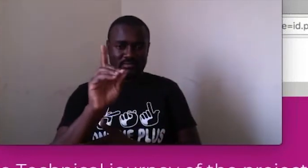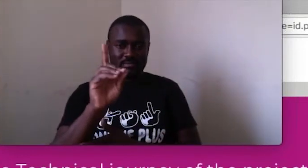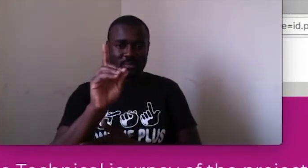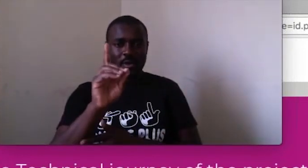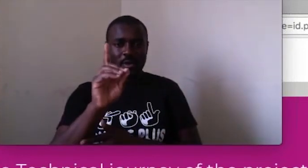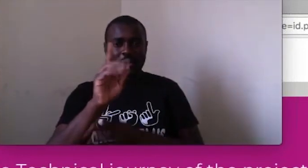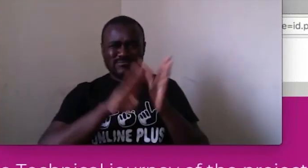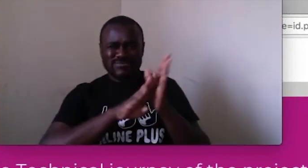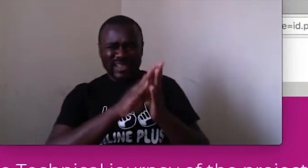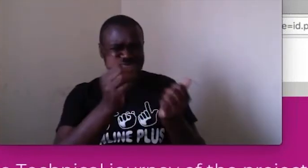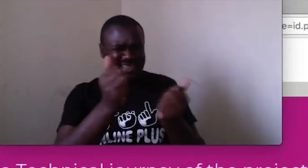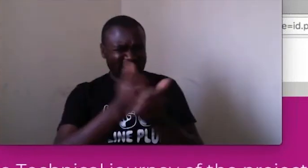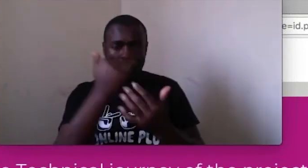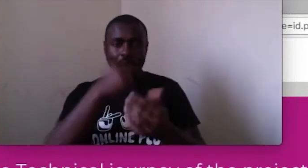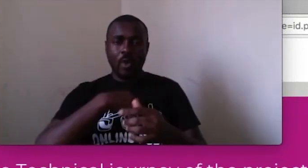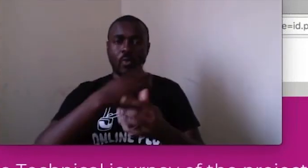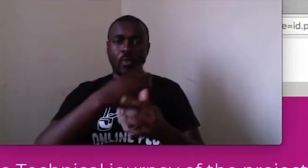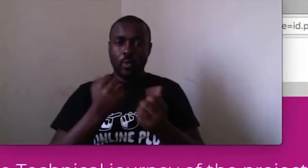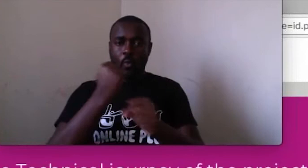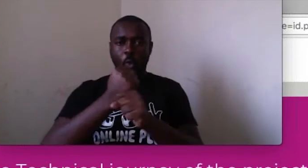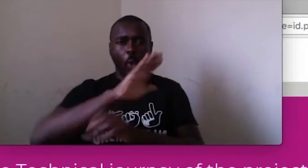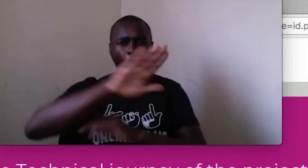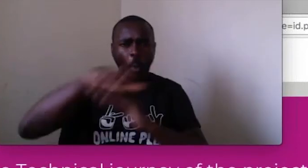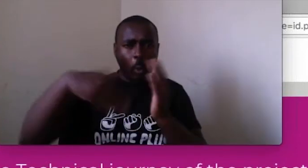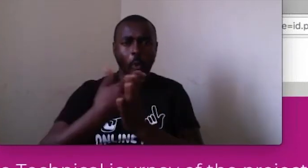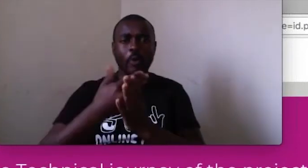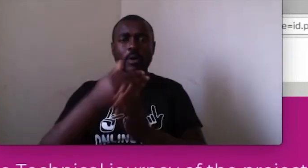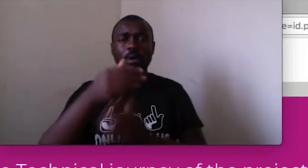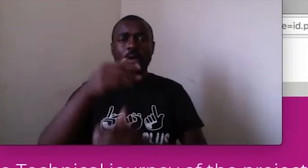my focus is on the back end, to develop everything